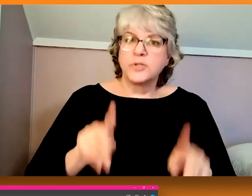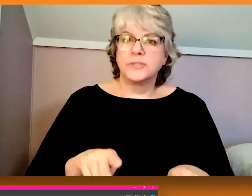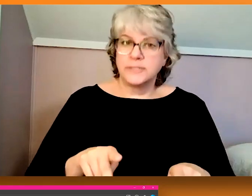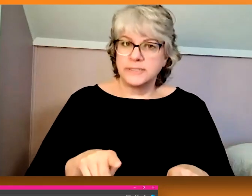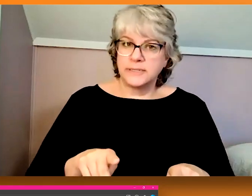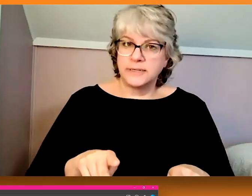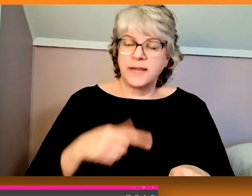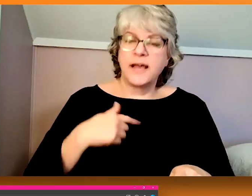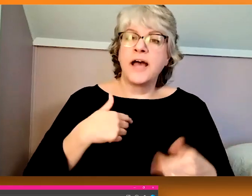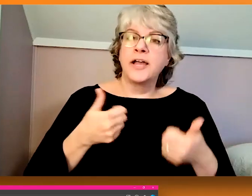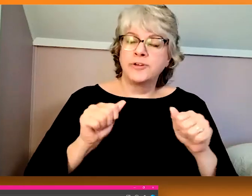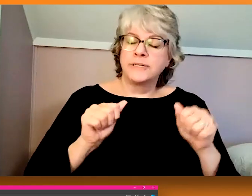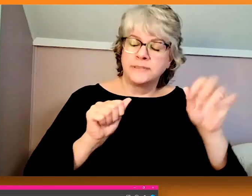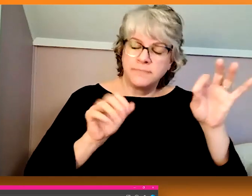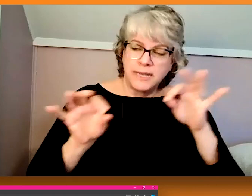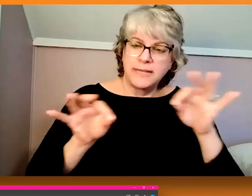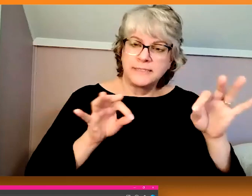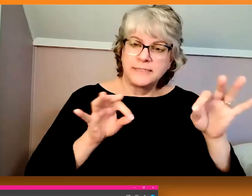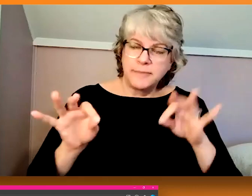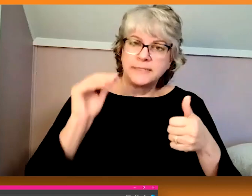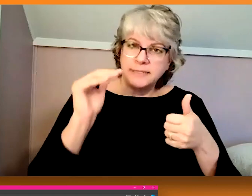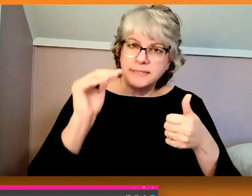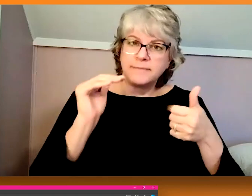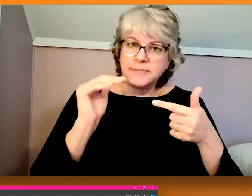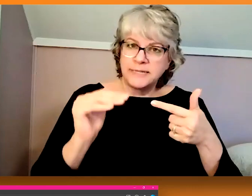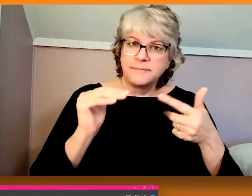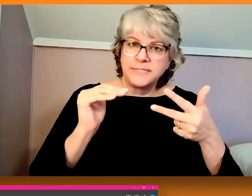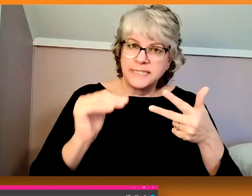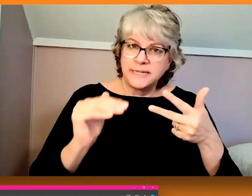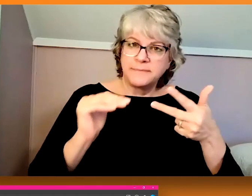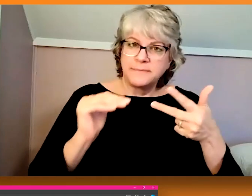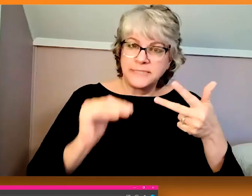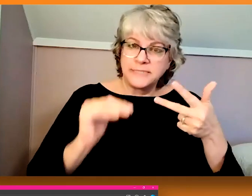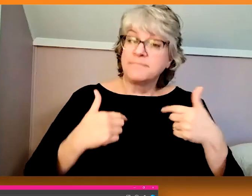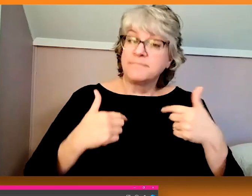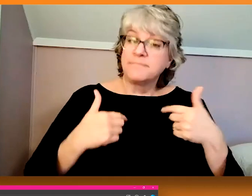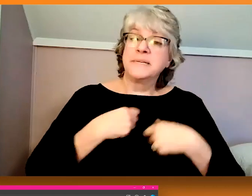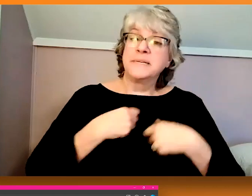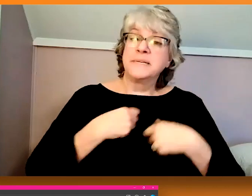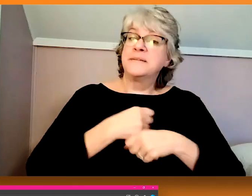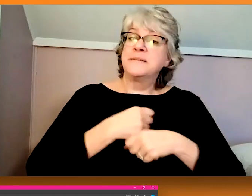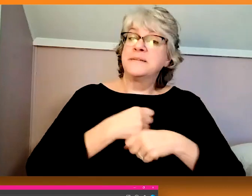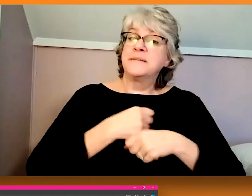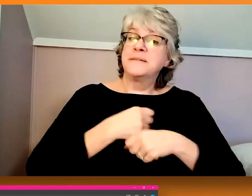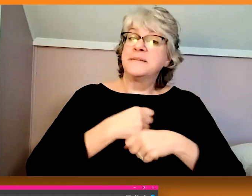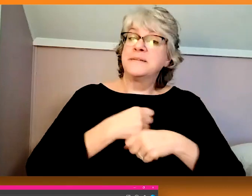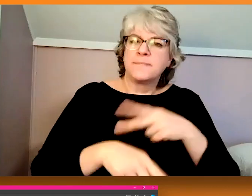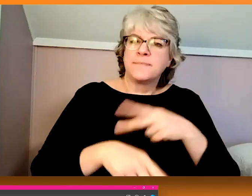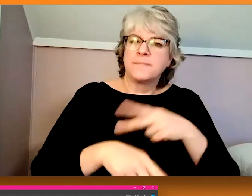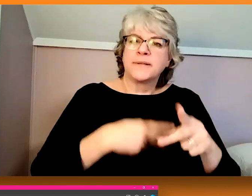and when I try to explain step-by-step things to faculty, I have created documents with screenshots.